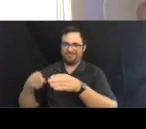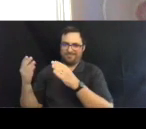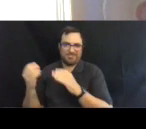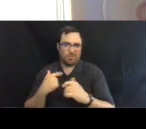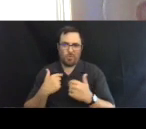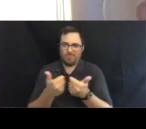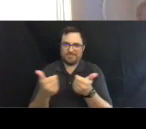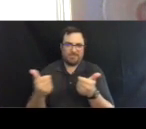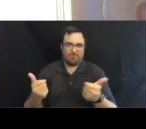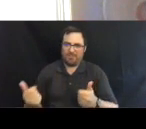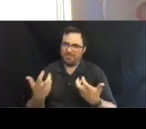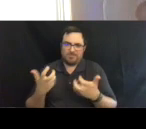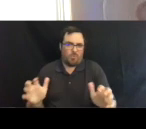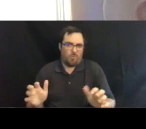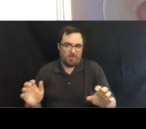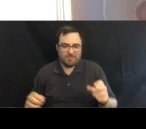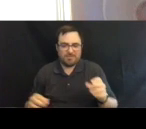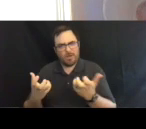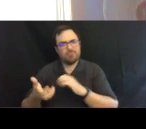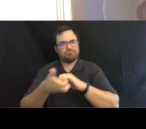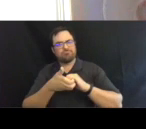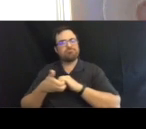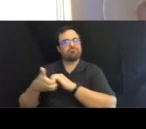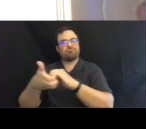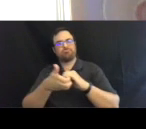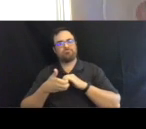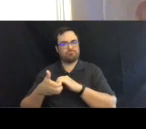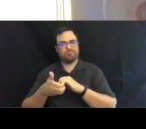child's doing in the other environments I feel.